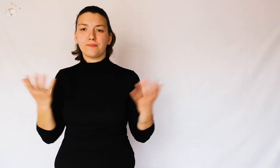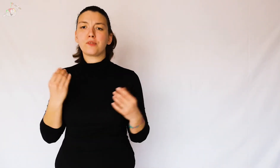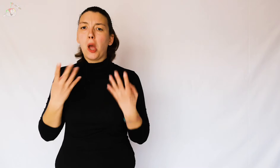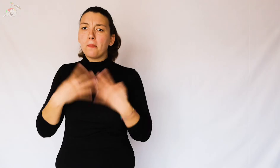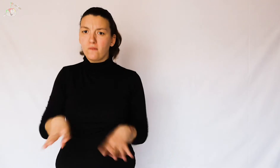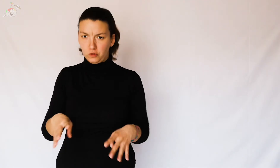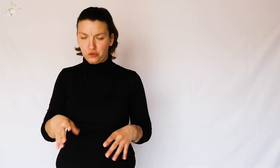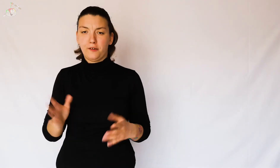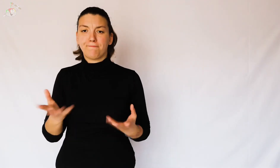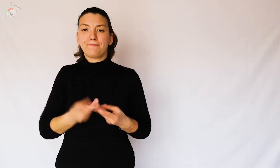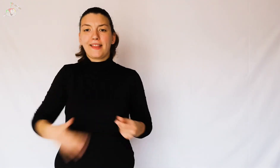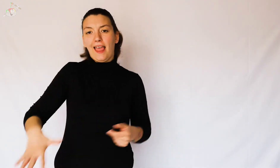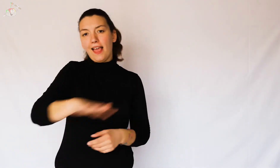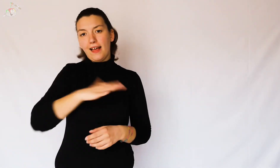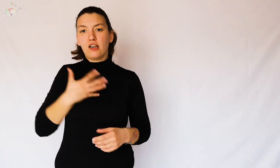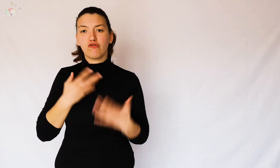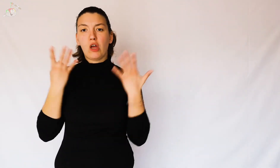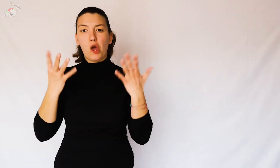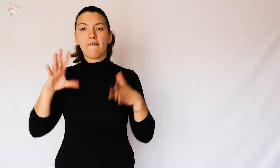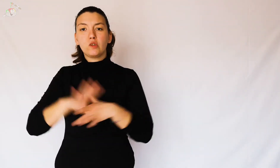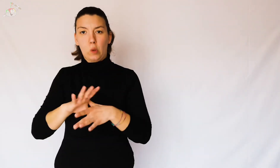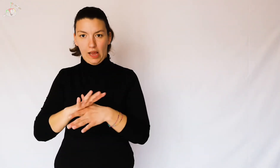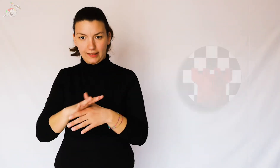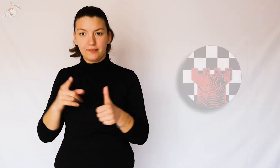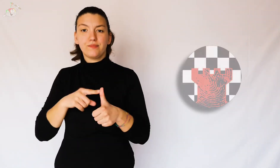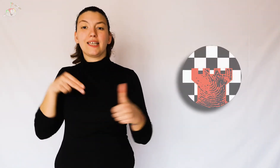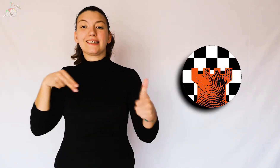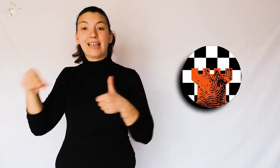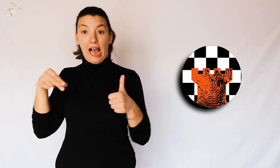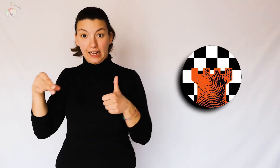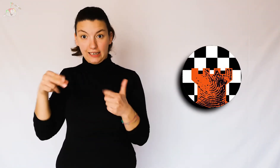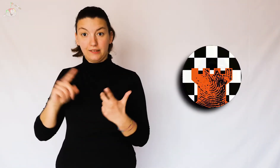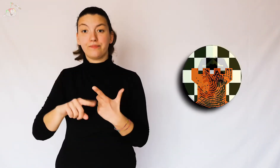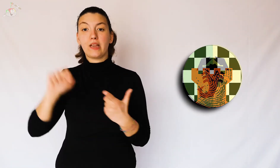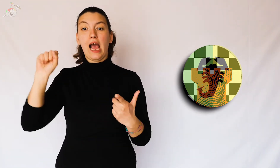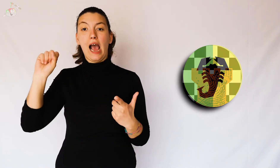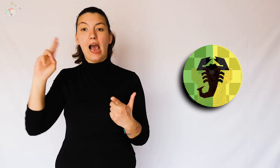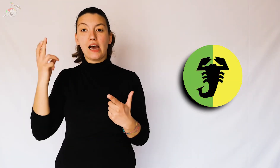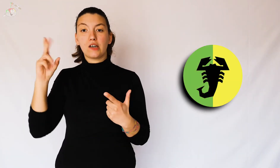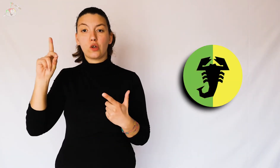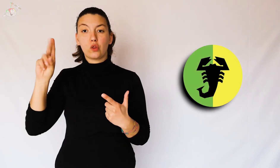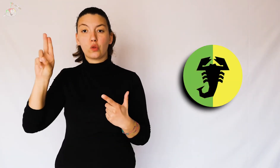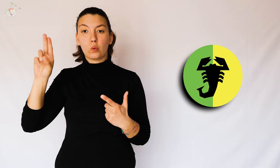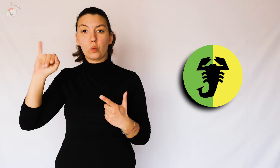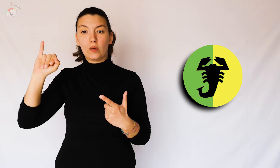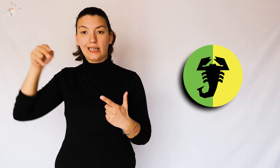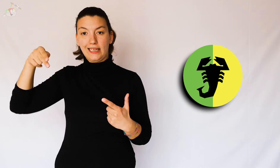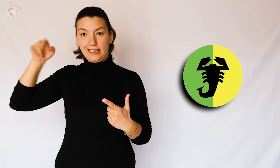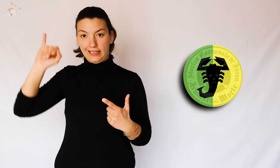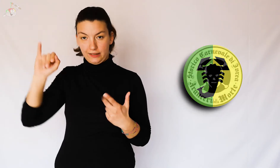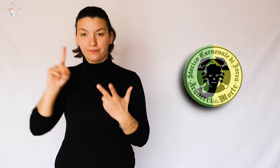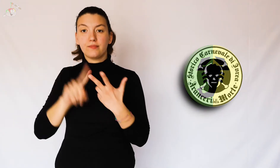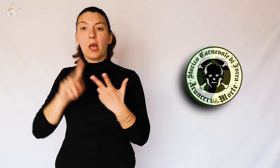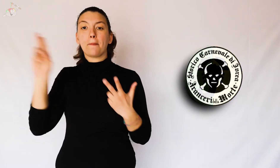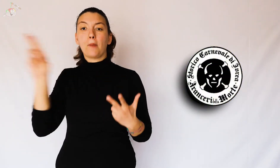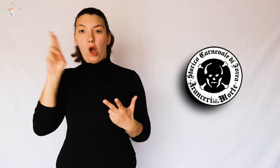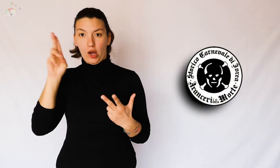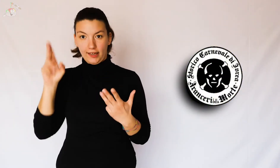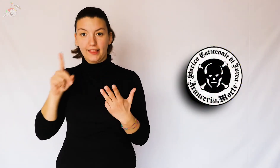How does it work? On the ground there are nine teams: Chess, Arduini, Death,